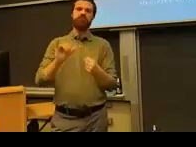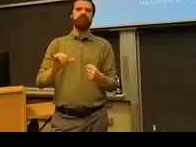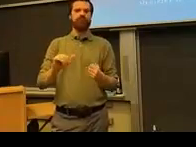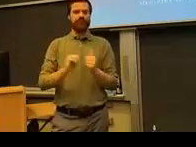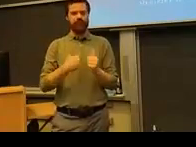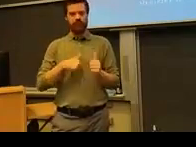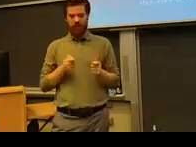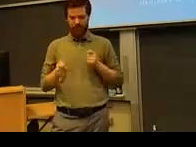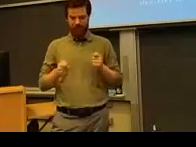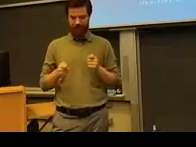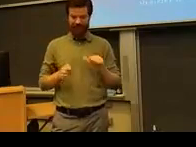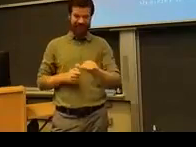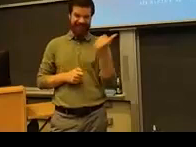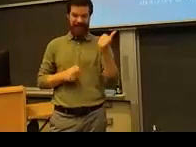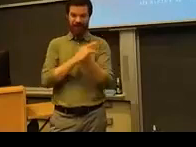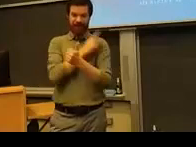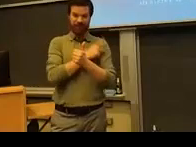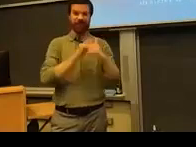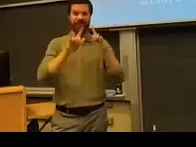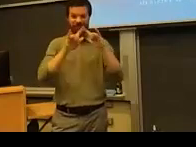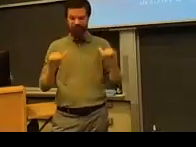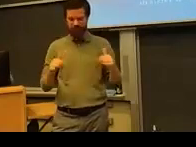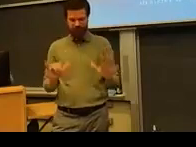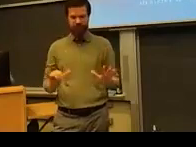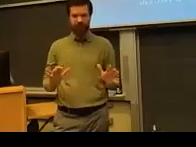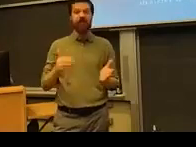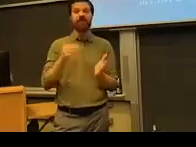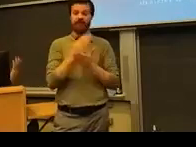manage all 10 of these patients at once um they some of them know each other from the